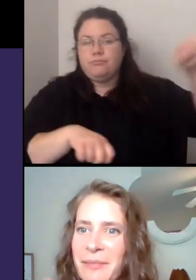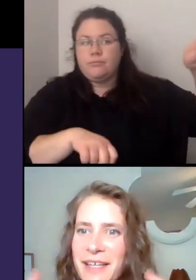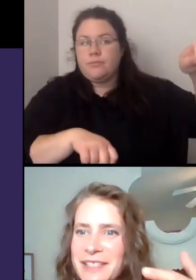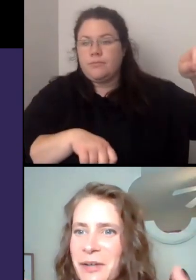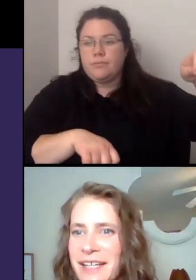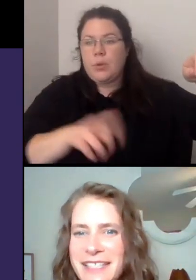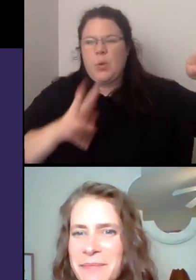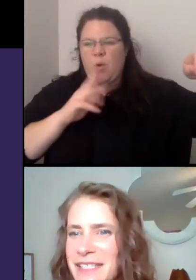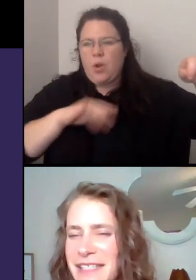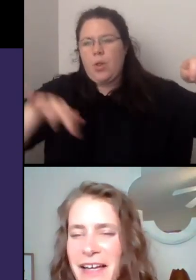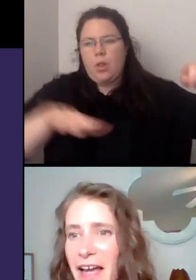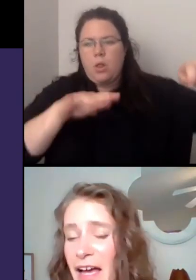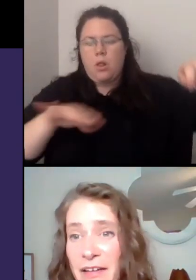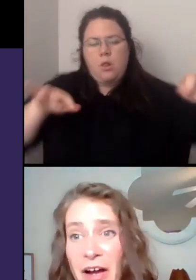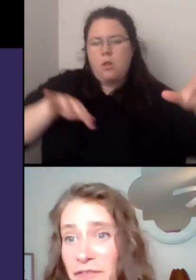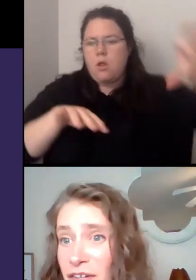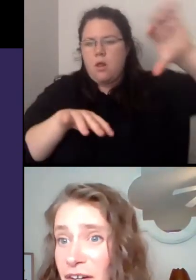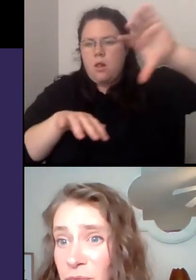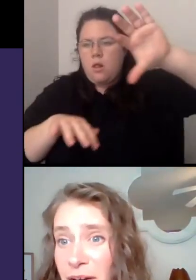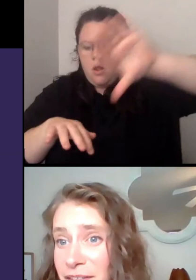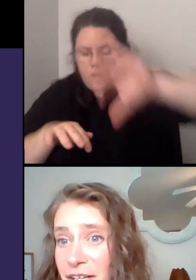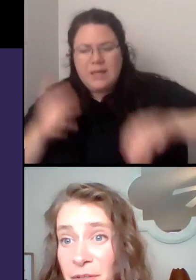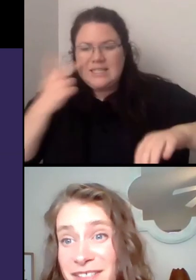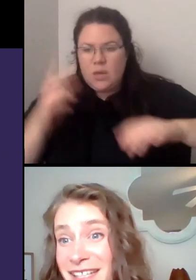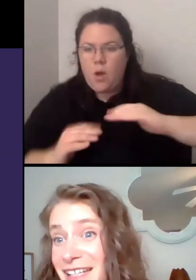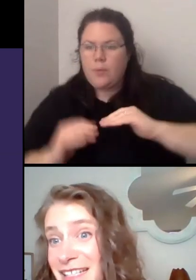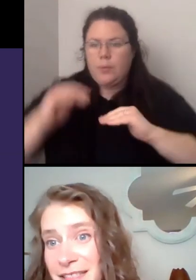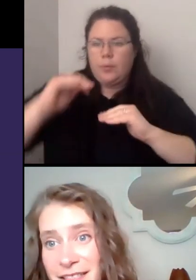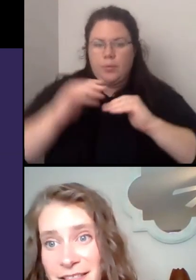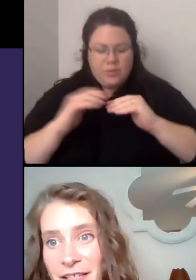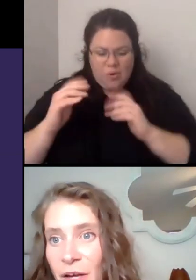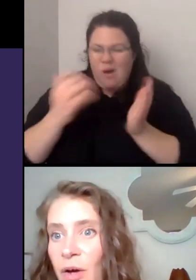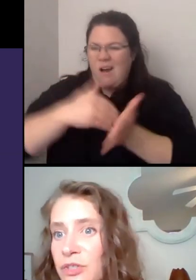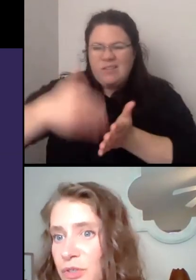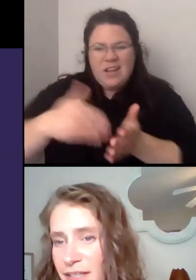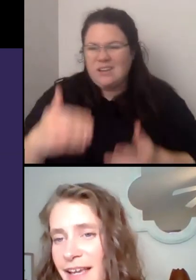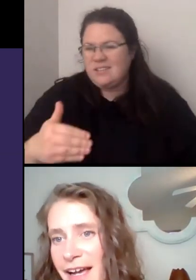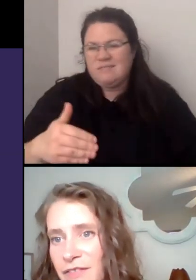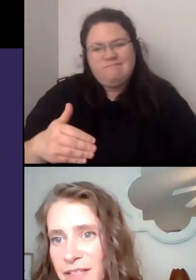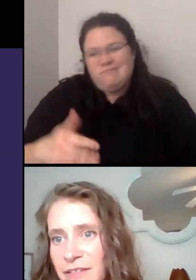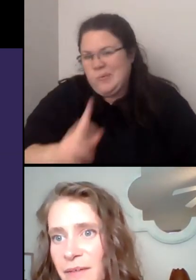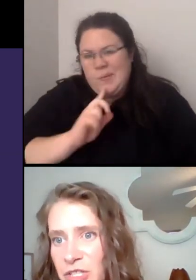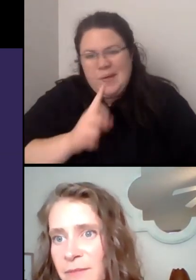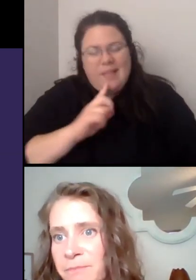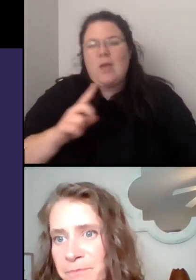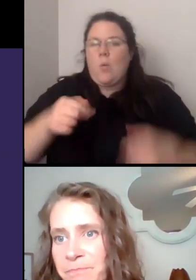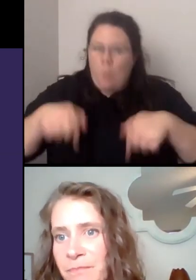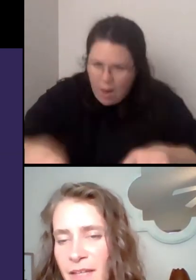And so a lot of times it's--I have very rarely come across any seeds during the act of excavation.